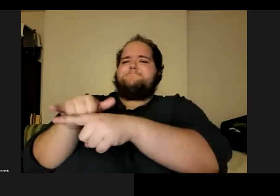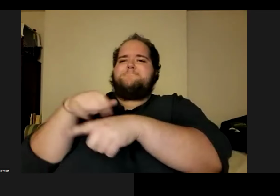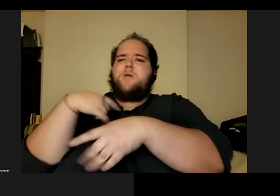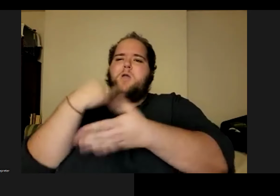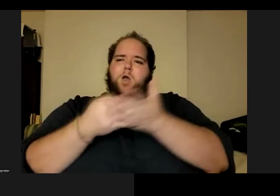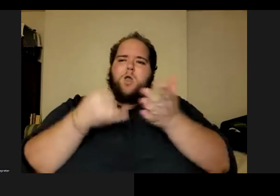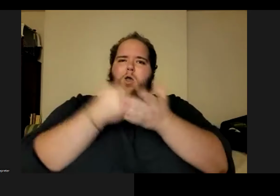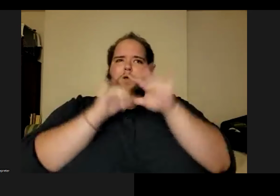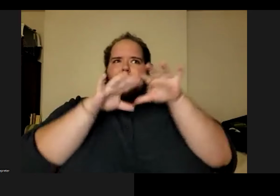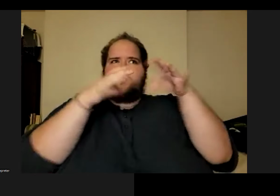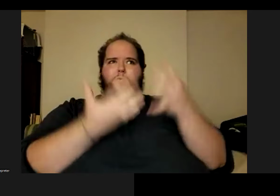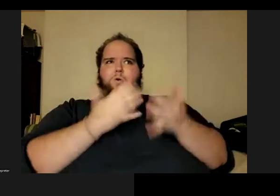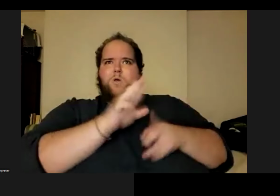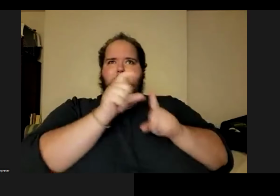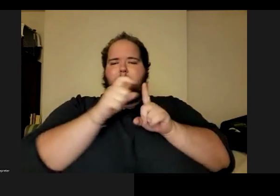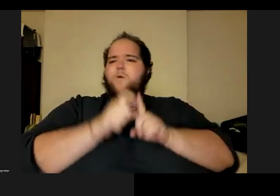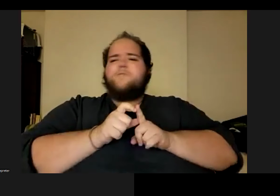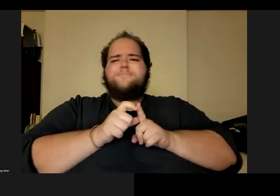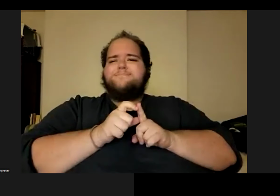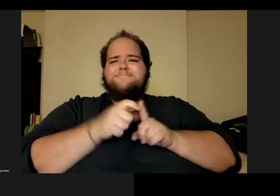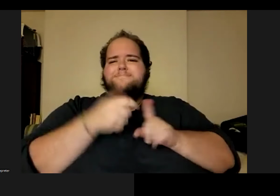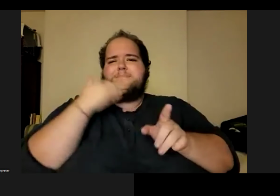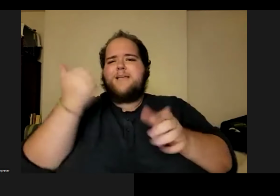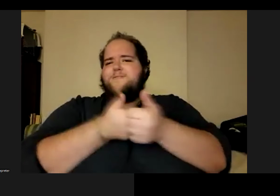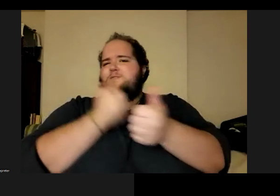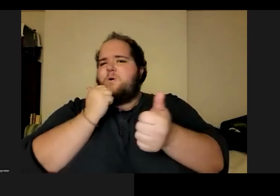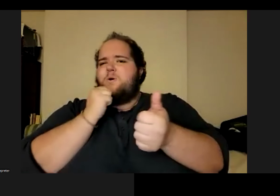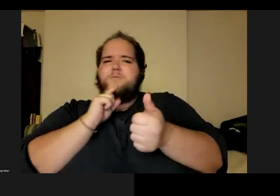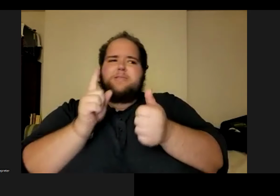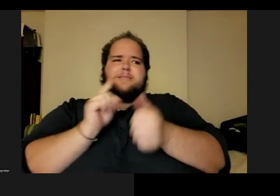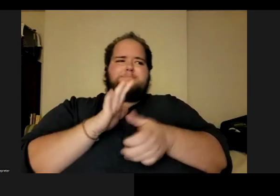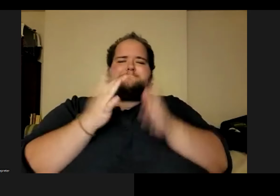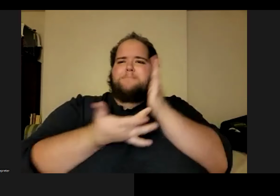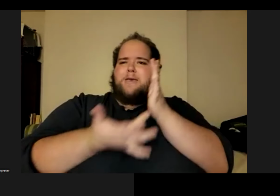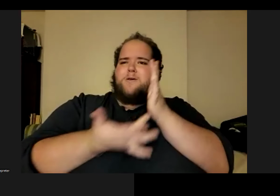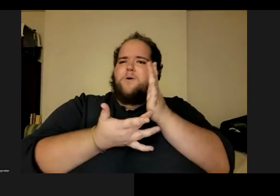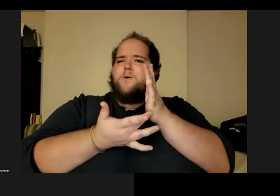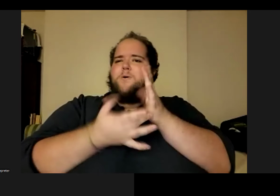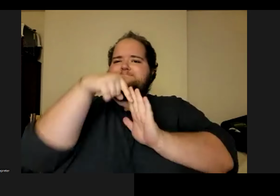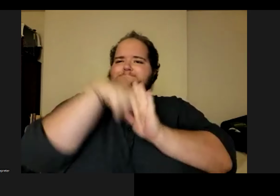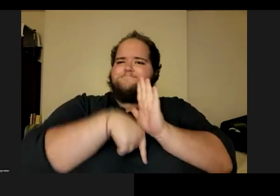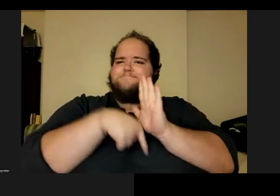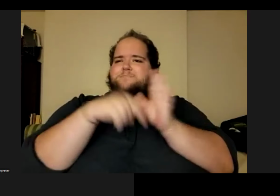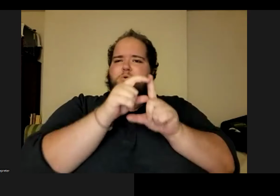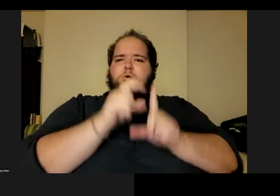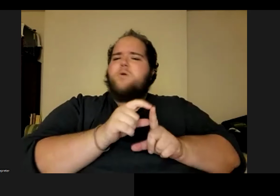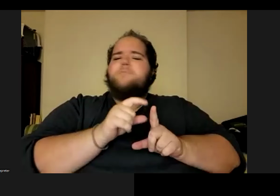So try to avoid using a lot of technical terms and try to speak as plainly as possible.